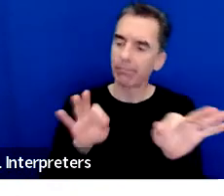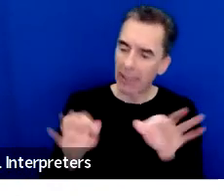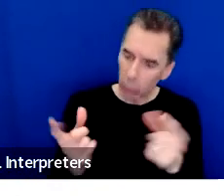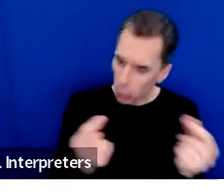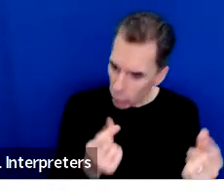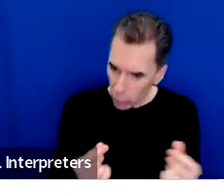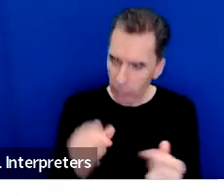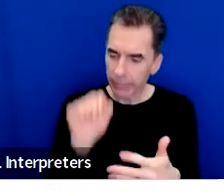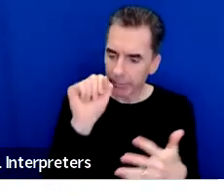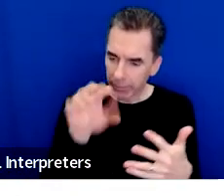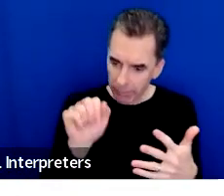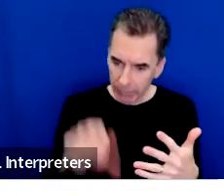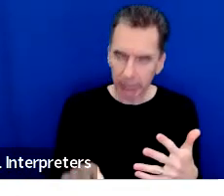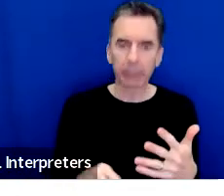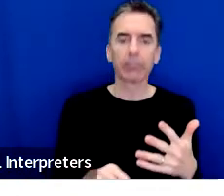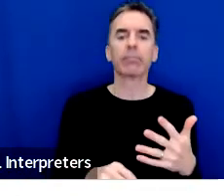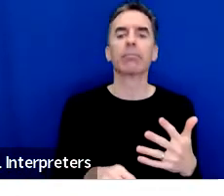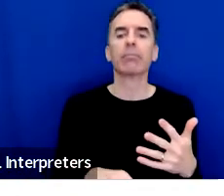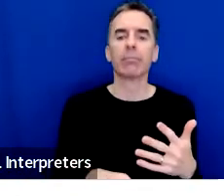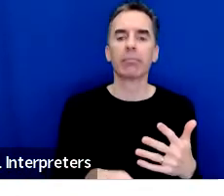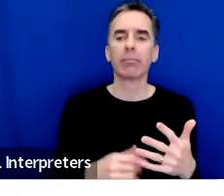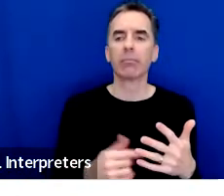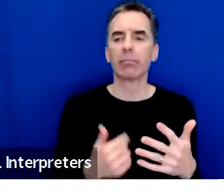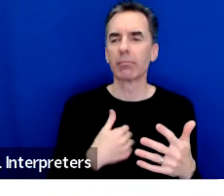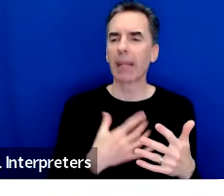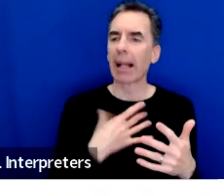like to give them, you know, some context like